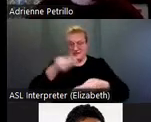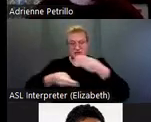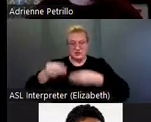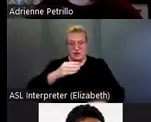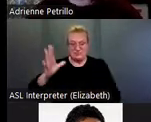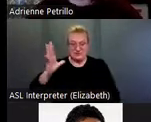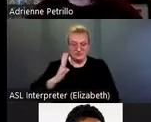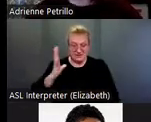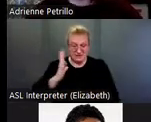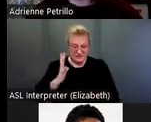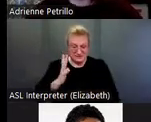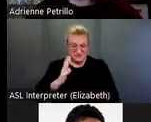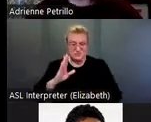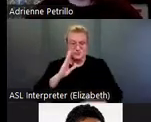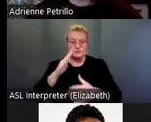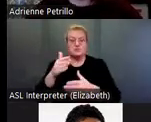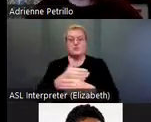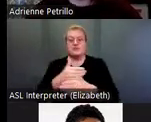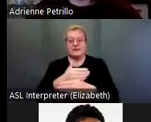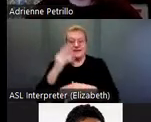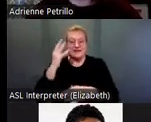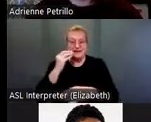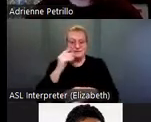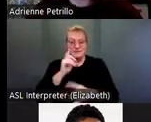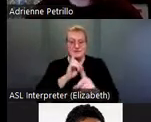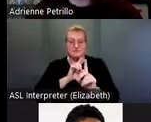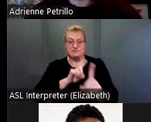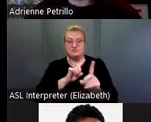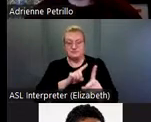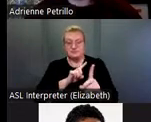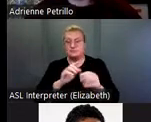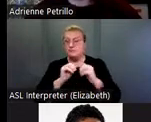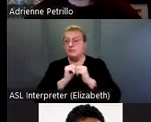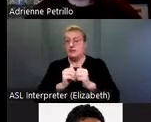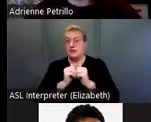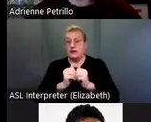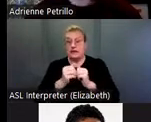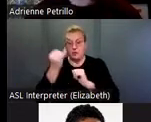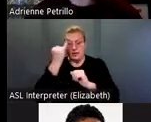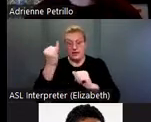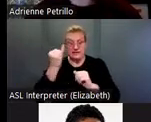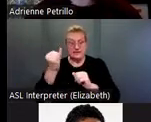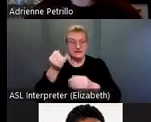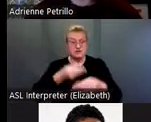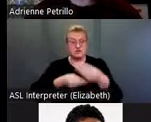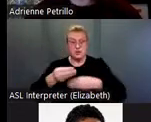They will share their experience of attending, how the Idea Swap benefits their work